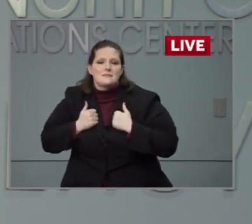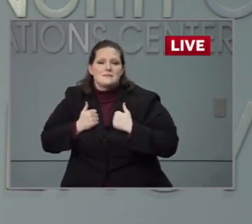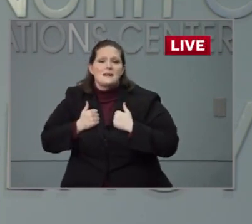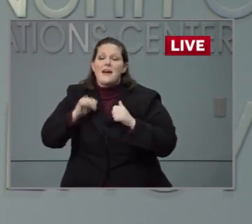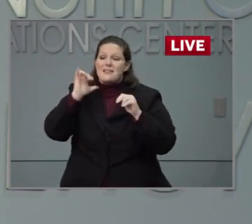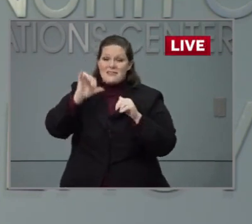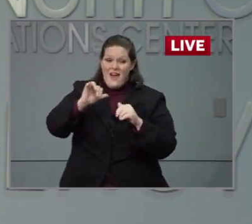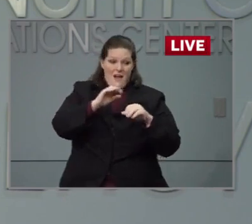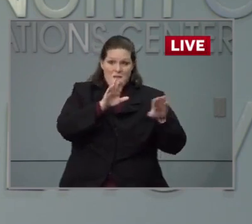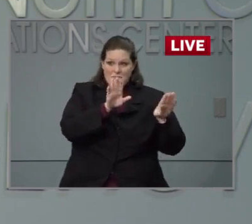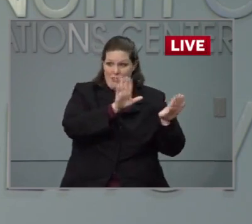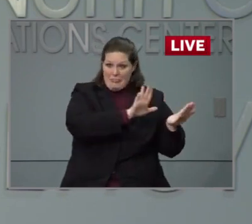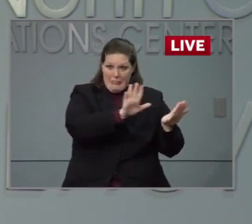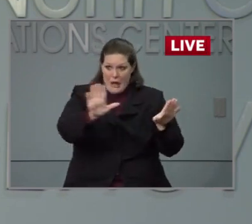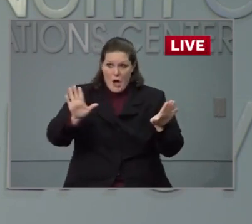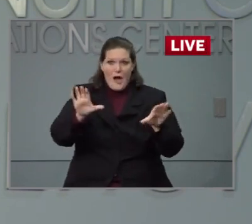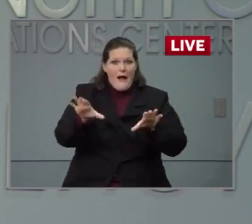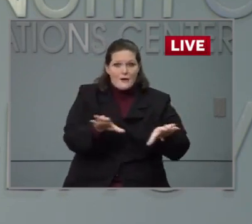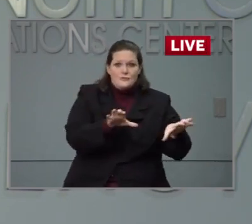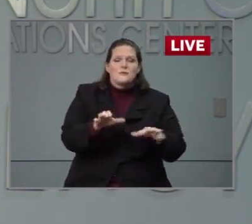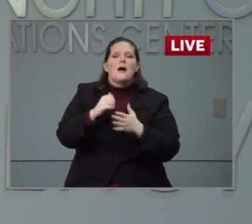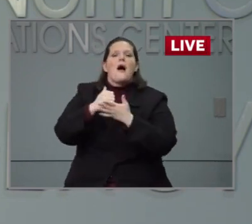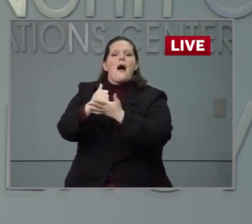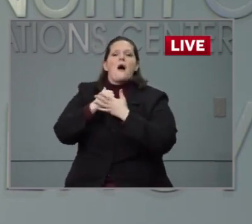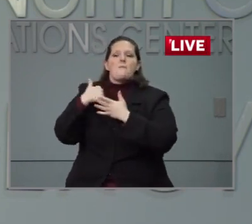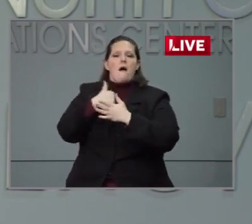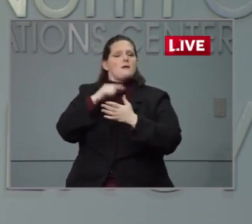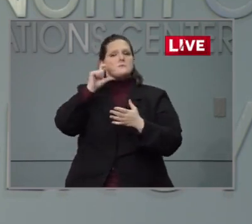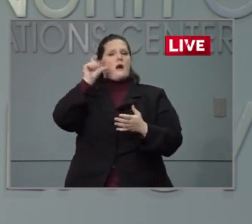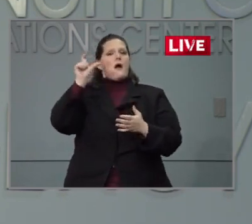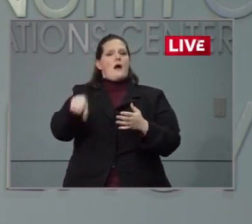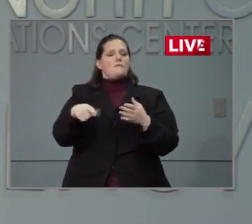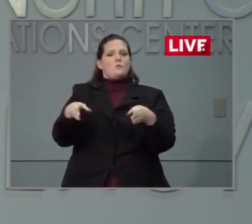PROTECT OUR STATES HOSPITAL SYSTEM AND SAVE LIVES.